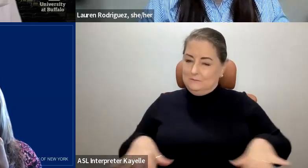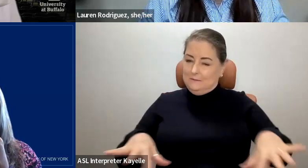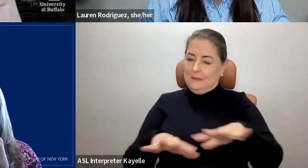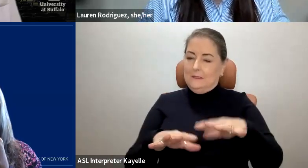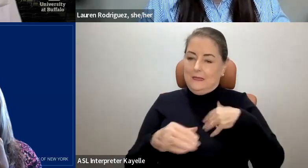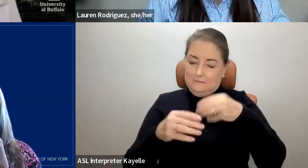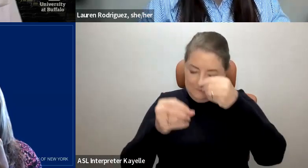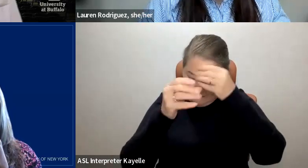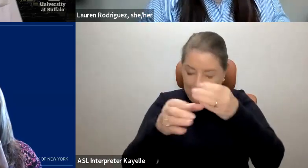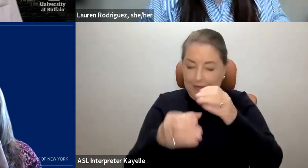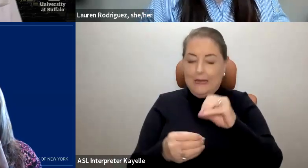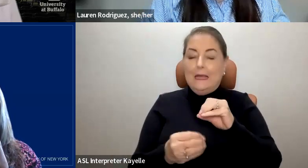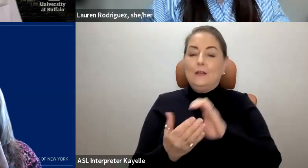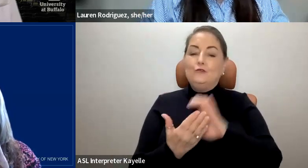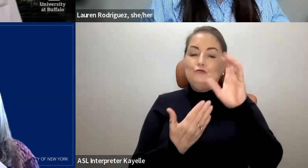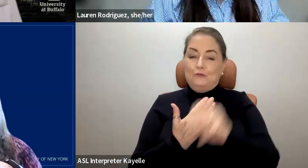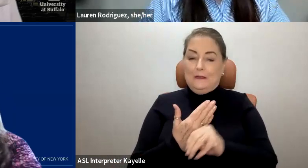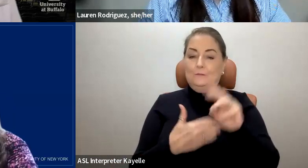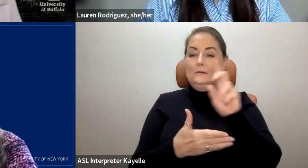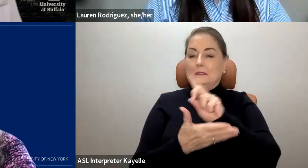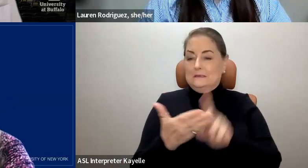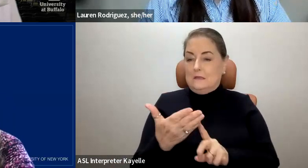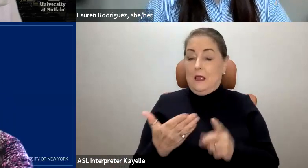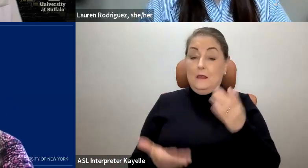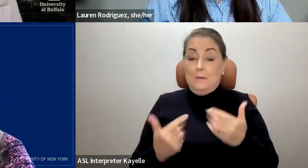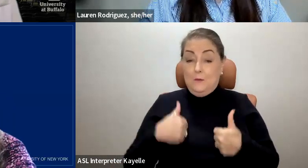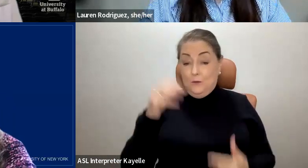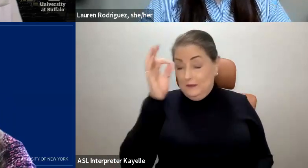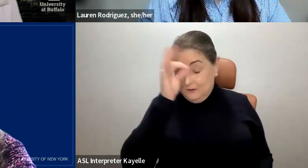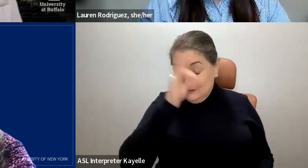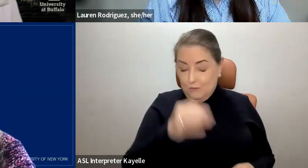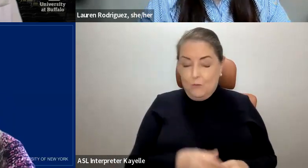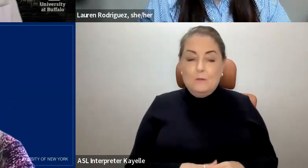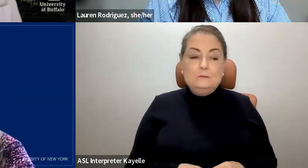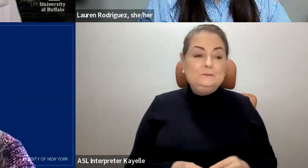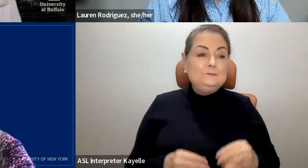curricular design that we may not. And then lastly, we were